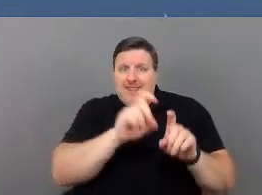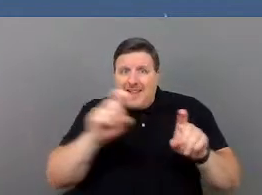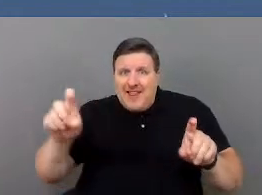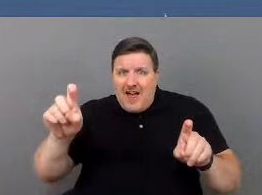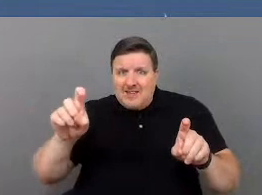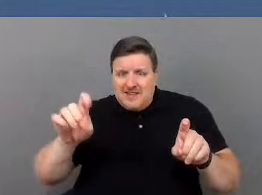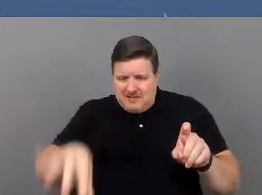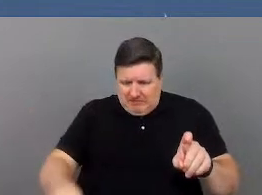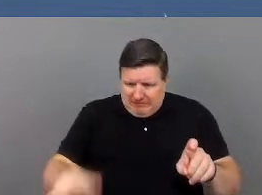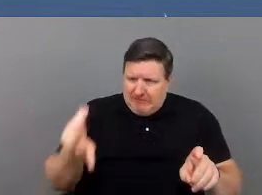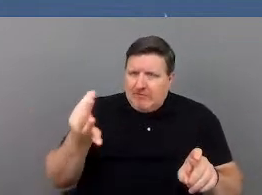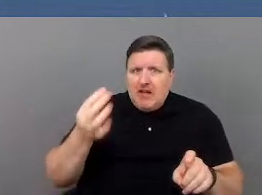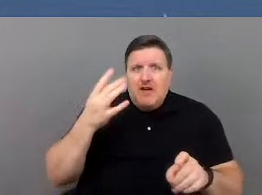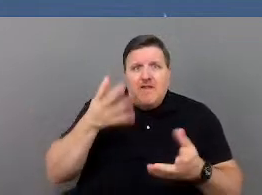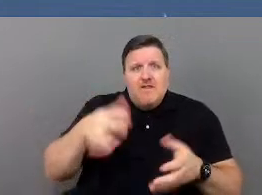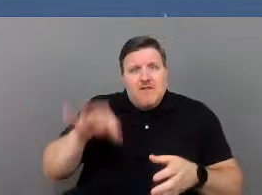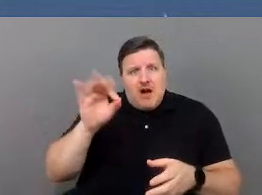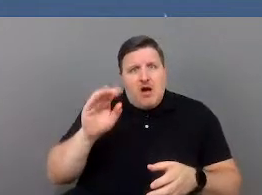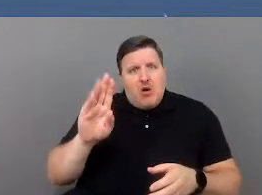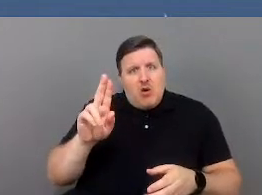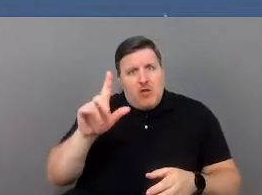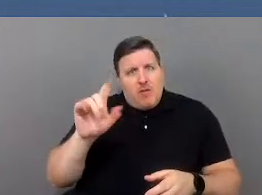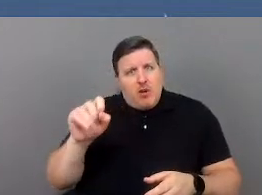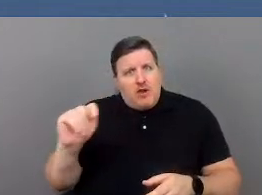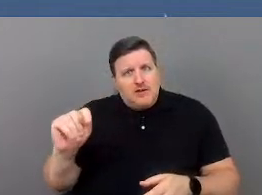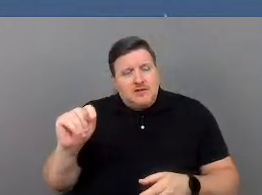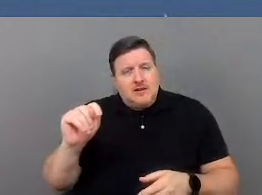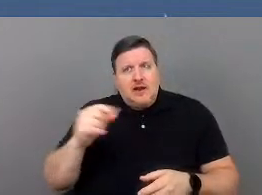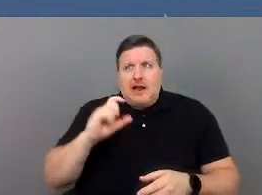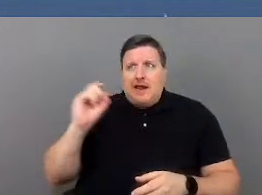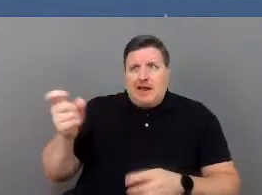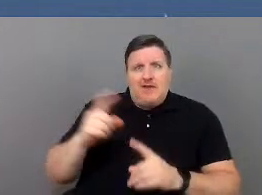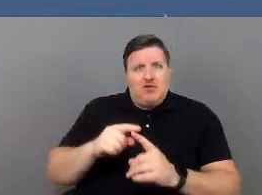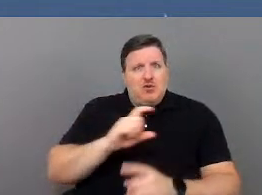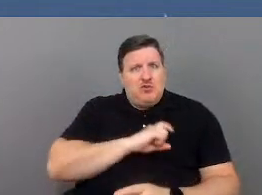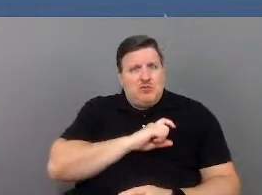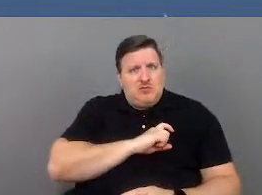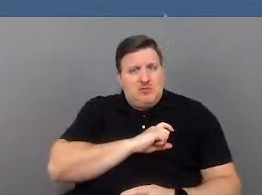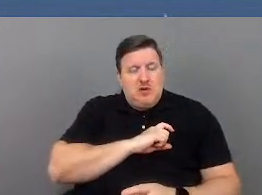STAY INSIDE AND PROTECT THE CHILDREN DURING THE TRET. I'M THANKFUL FOR OUR OFFICERS AND THE WORK THEY DID.